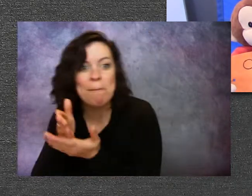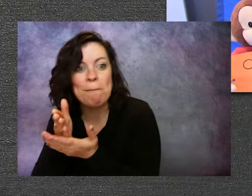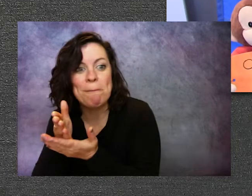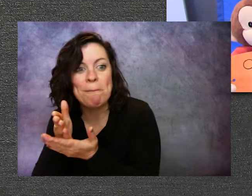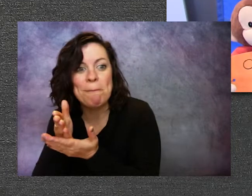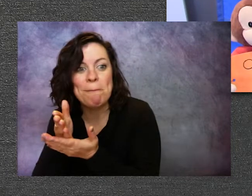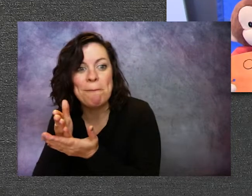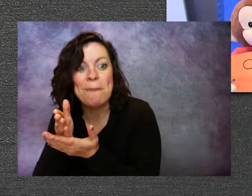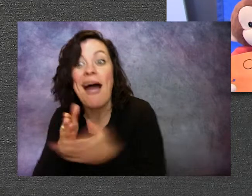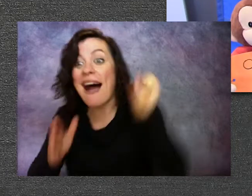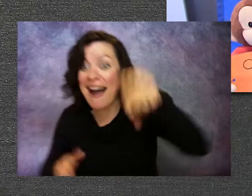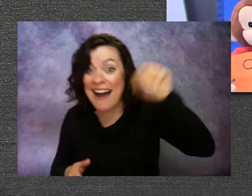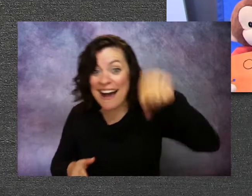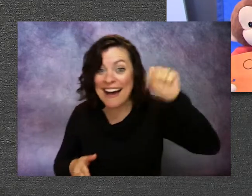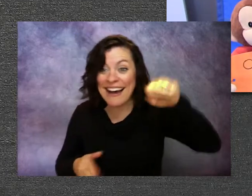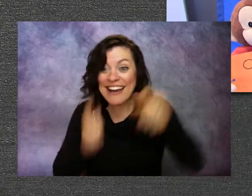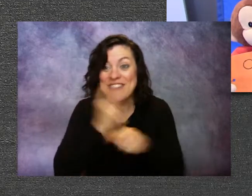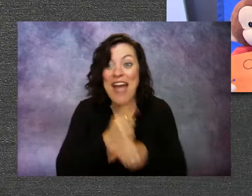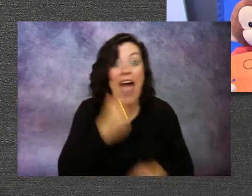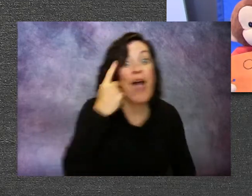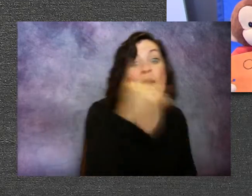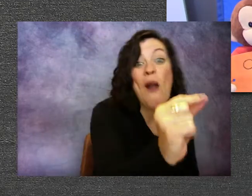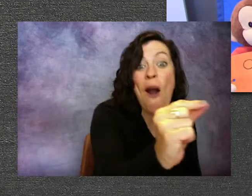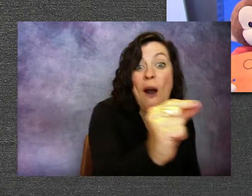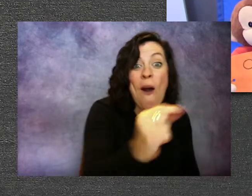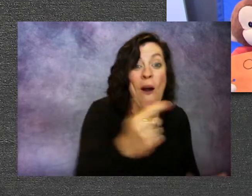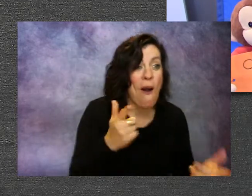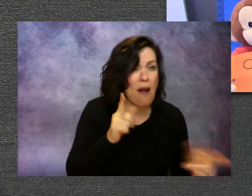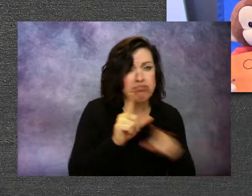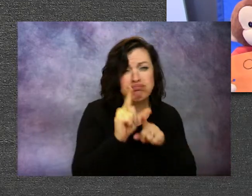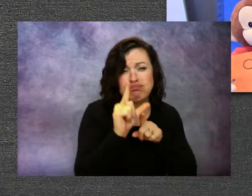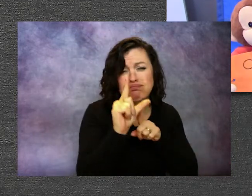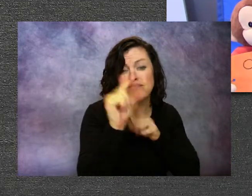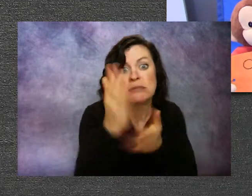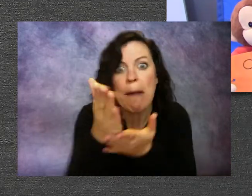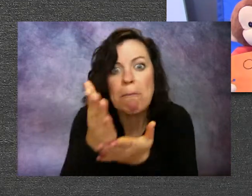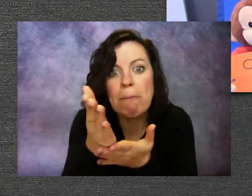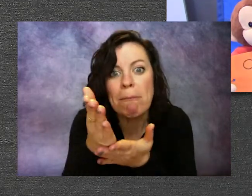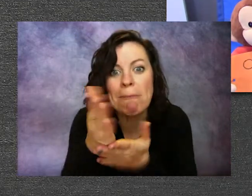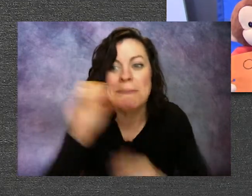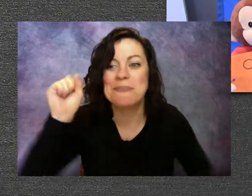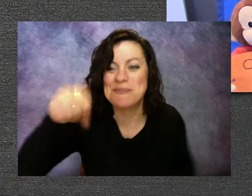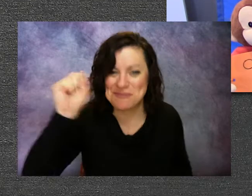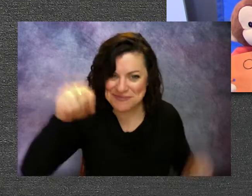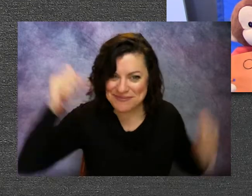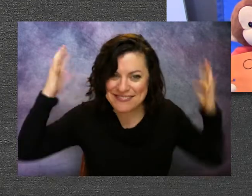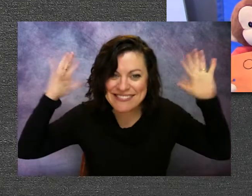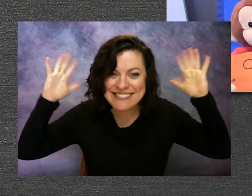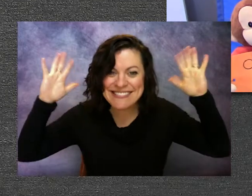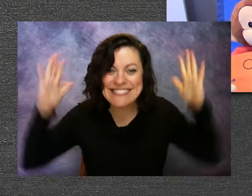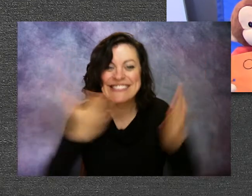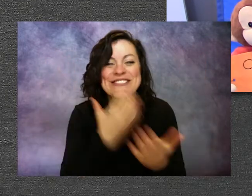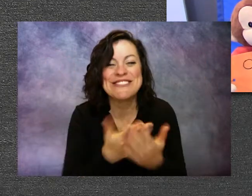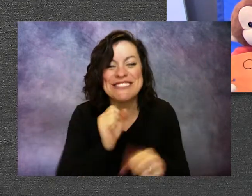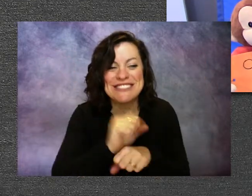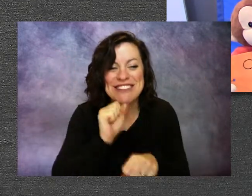Stop, go, go, stop, opposite. Yay. Deduce, hang loose, deduce, hang loose, George and home.